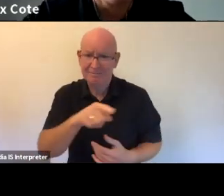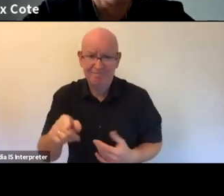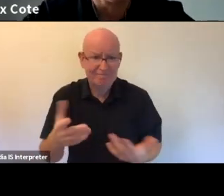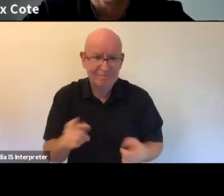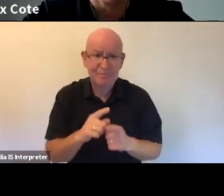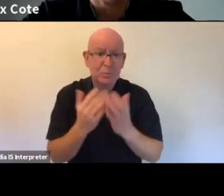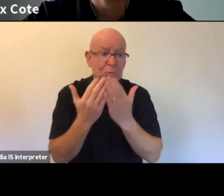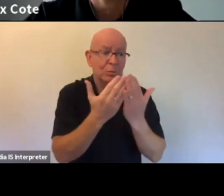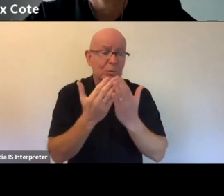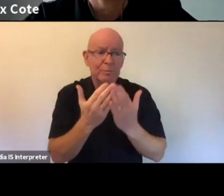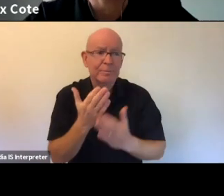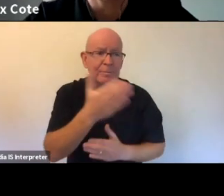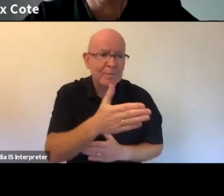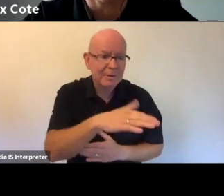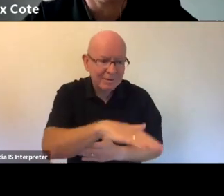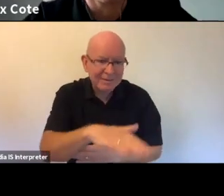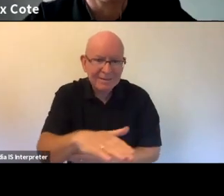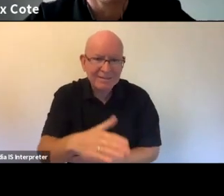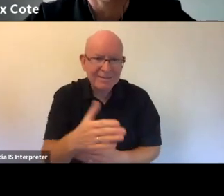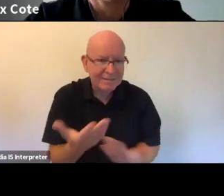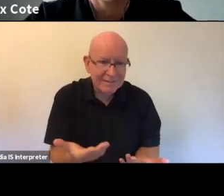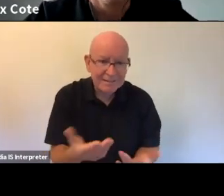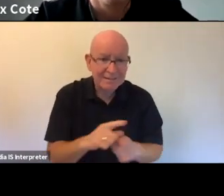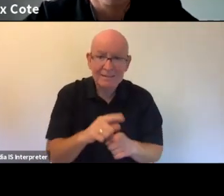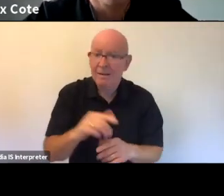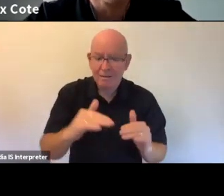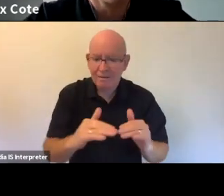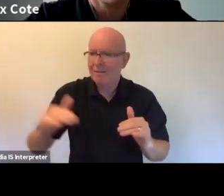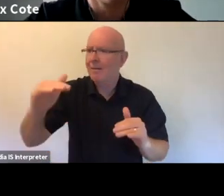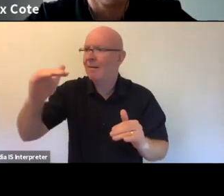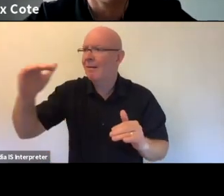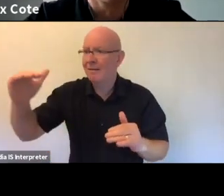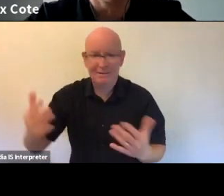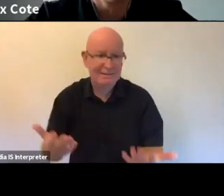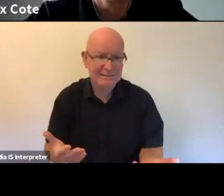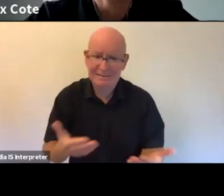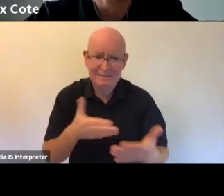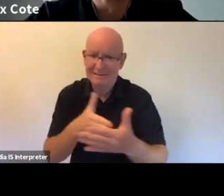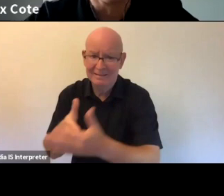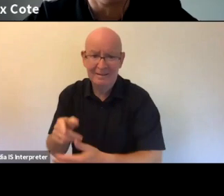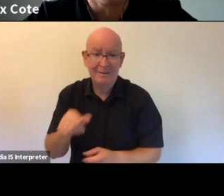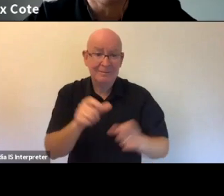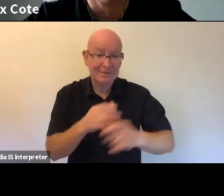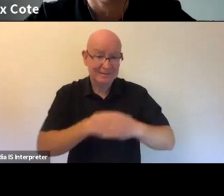Or they will have to spend more on general items. Healthcare is a big issue but also transportation.